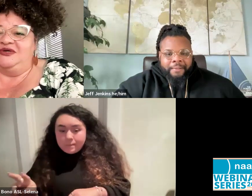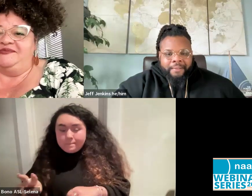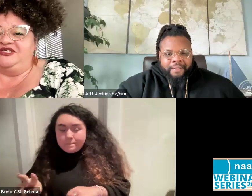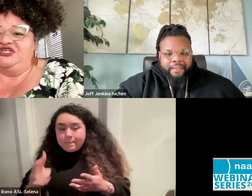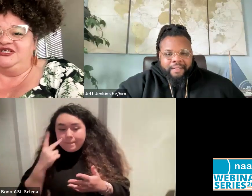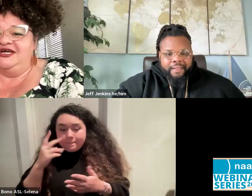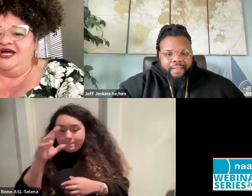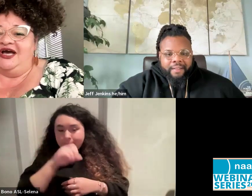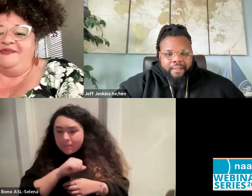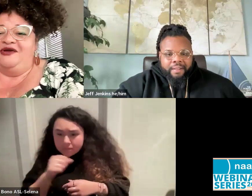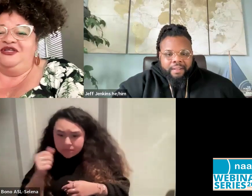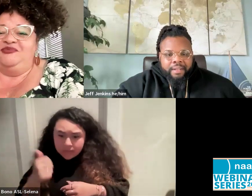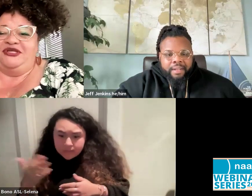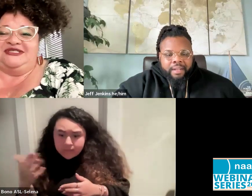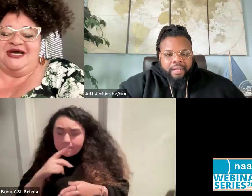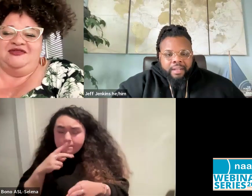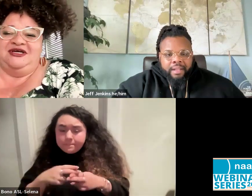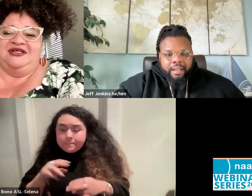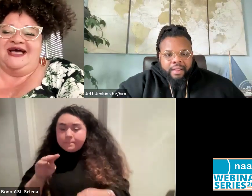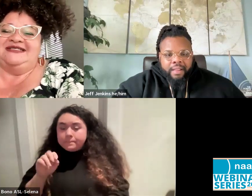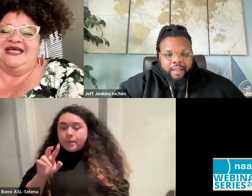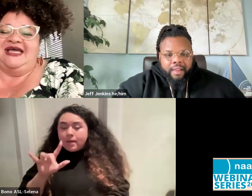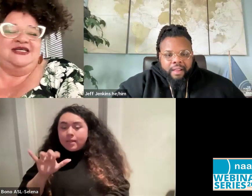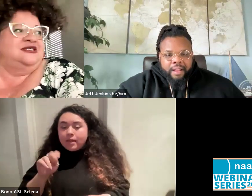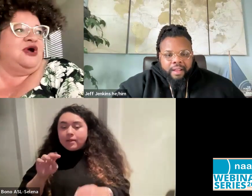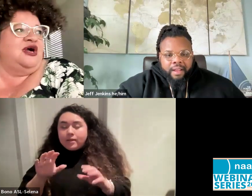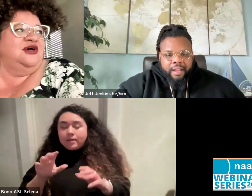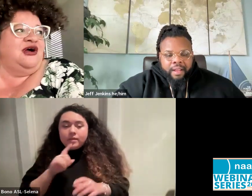I want to mention Marilyn pointed out the classic eighties rock song